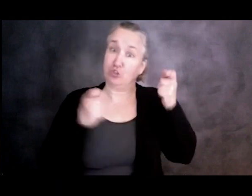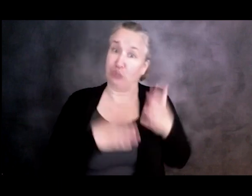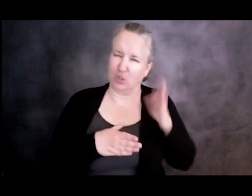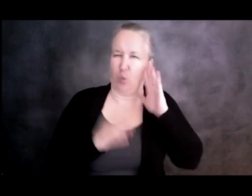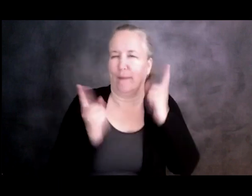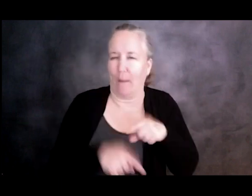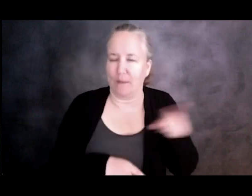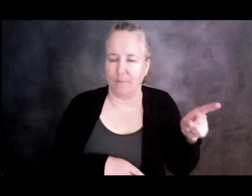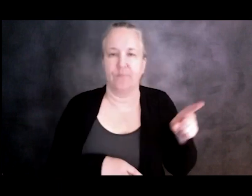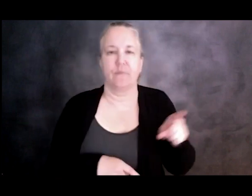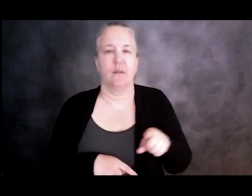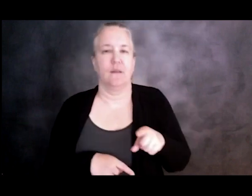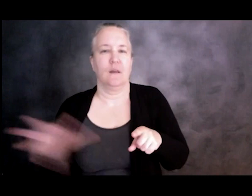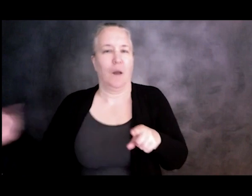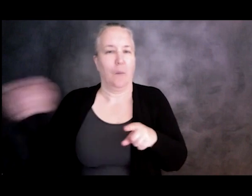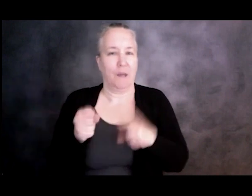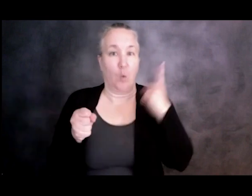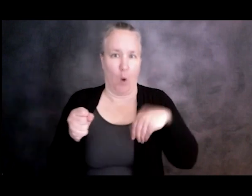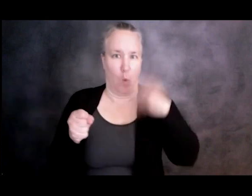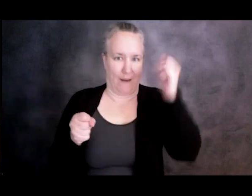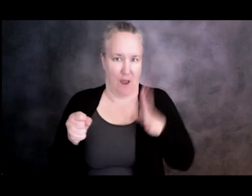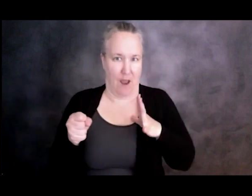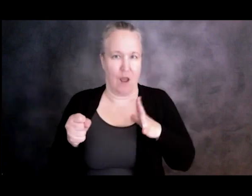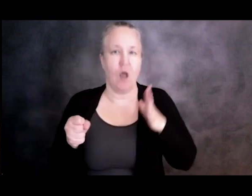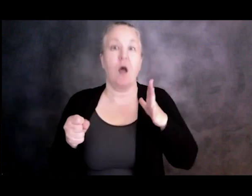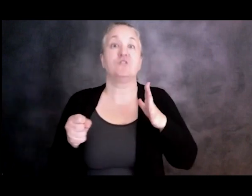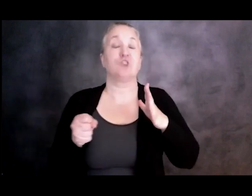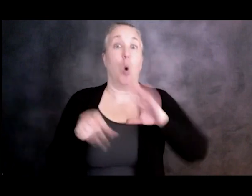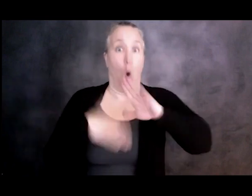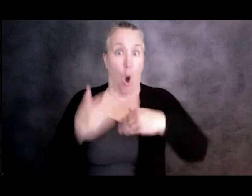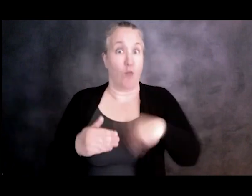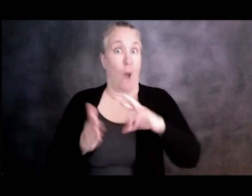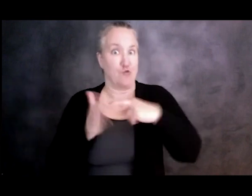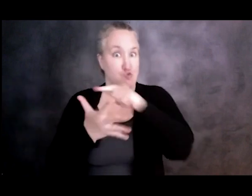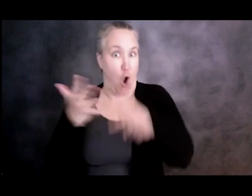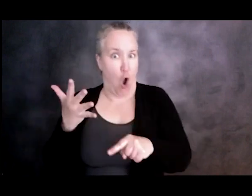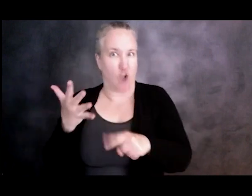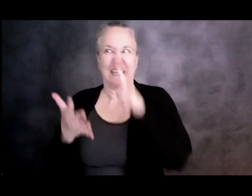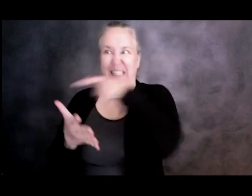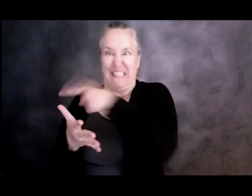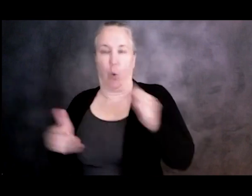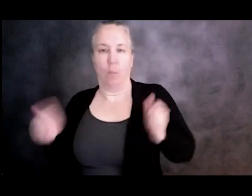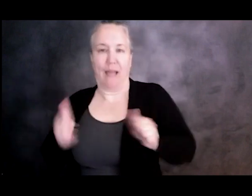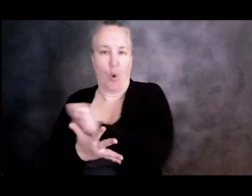that we'll cast one white guy to play all the white guy roles. Oh, I love it. I love it.